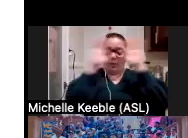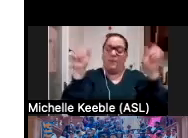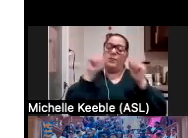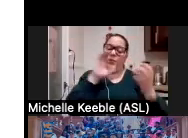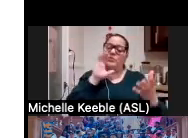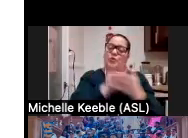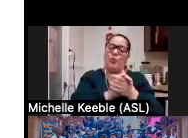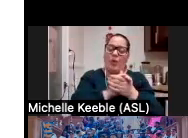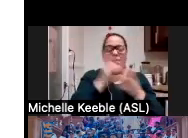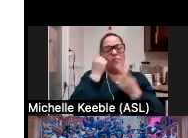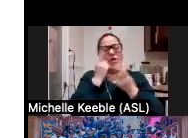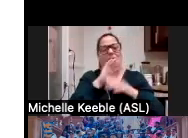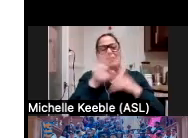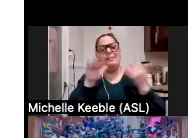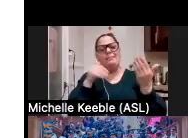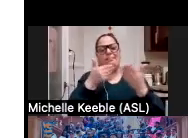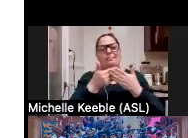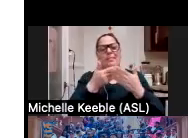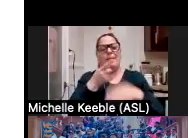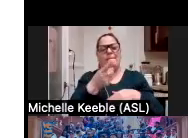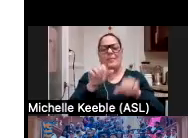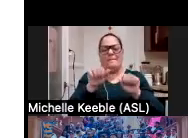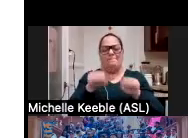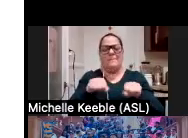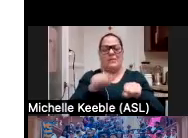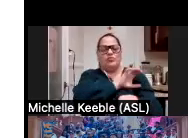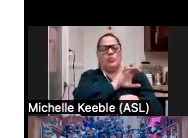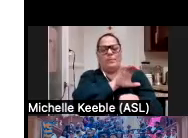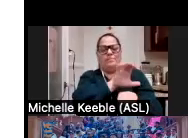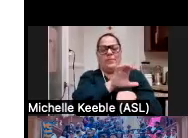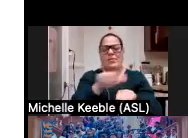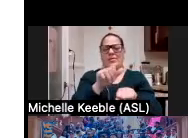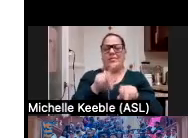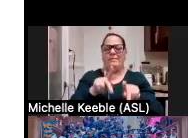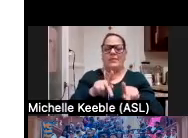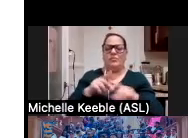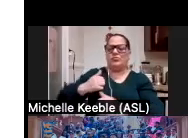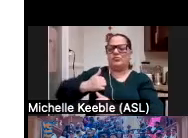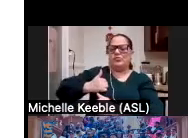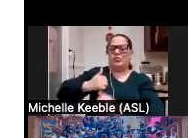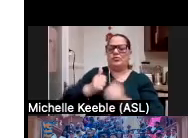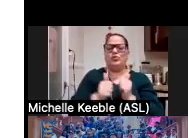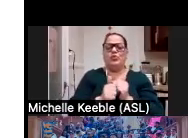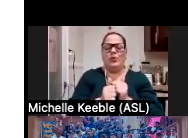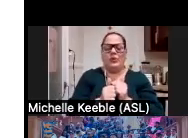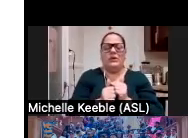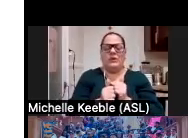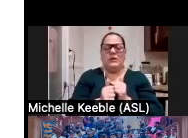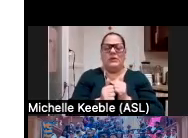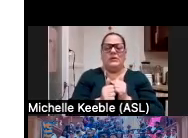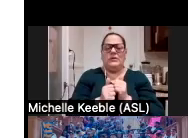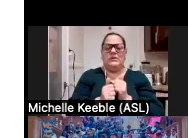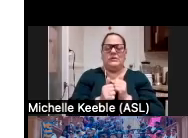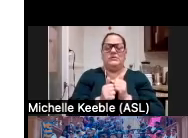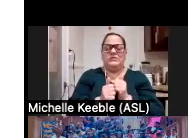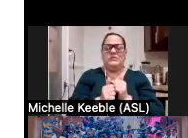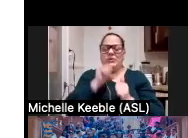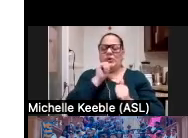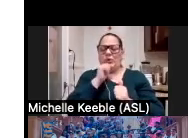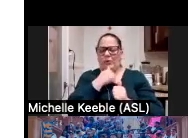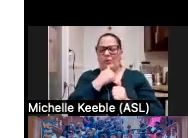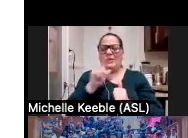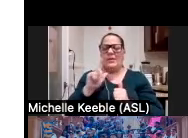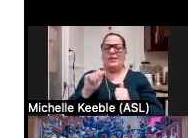of his ability to empower uh soldiers with uh with injuries to return to civilian life that